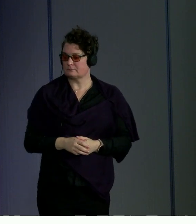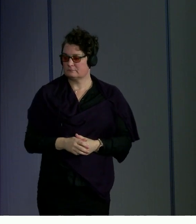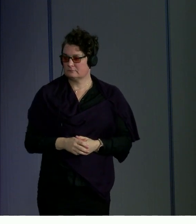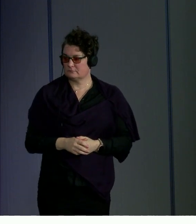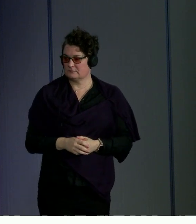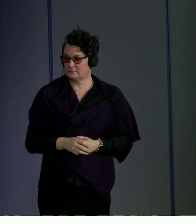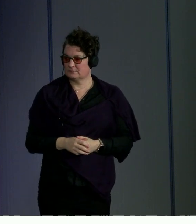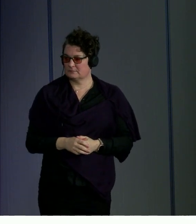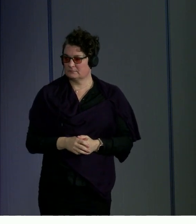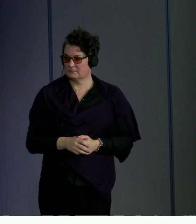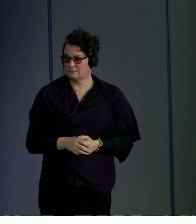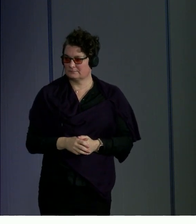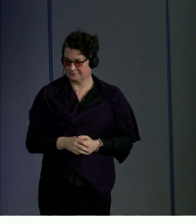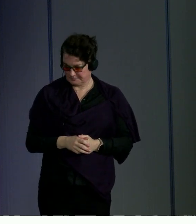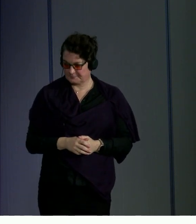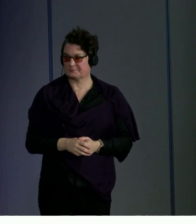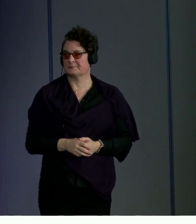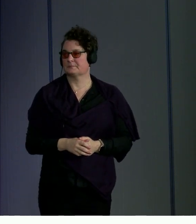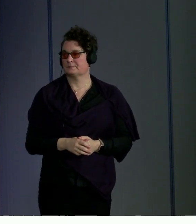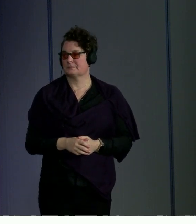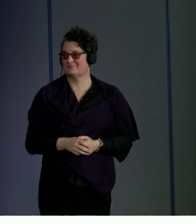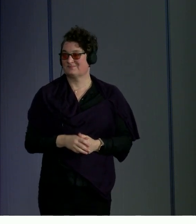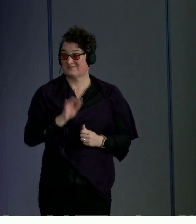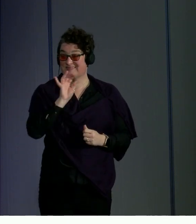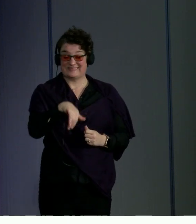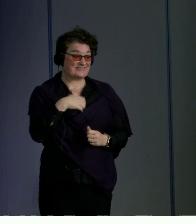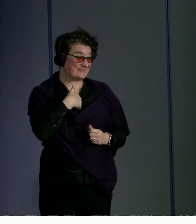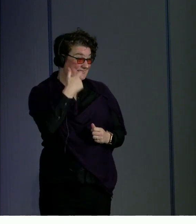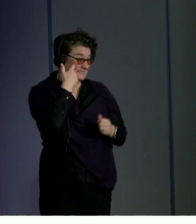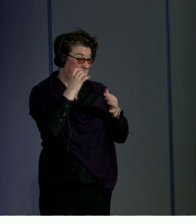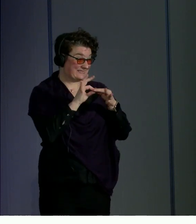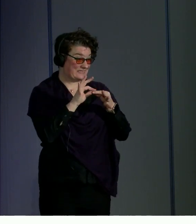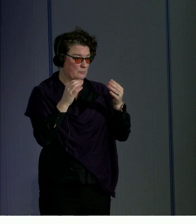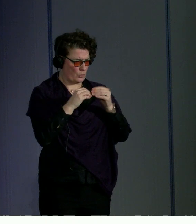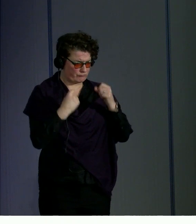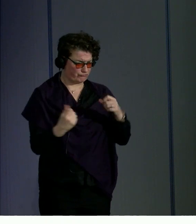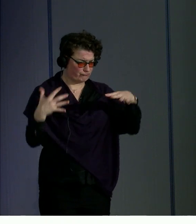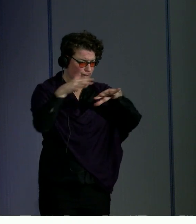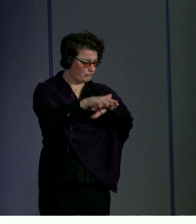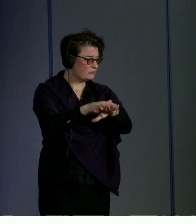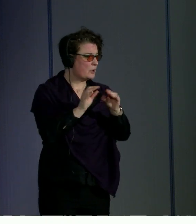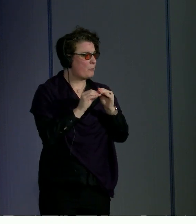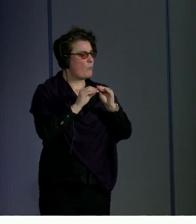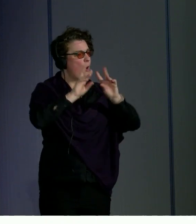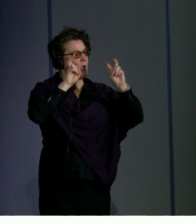So the second one is, obviously, a more holistic approach, and it's got a lot of benefits.